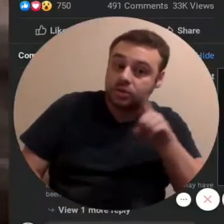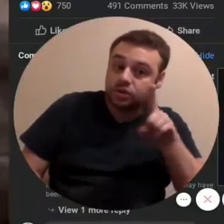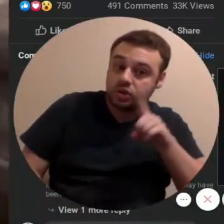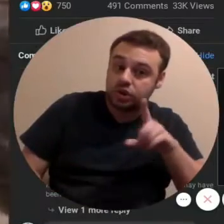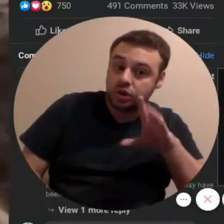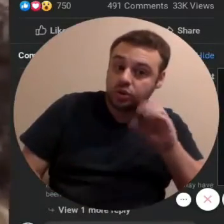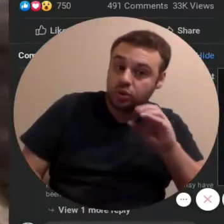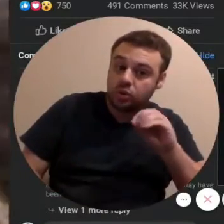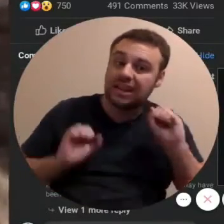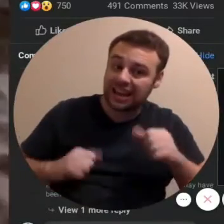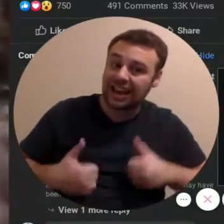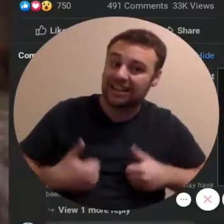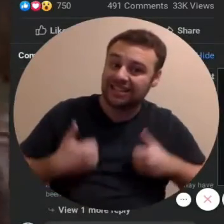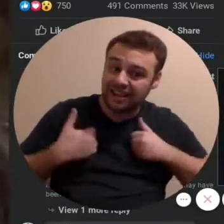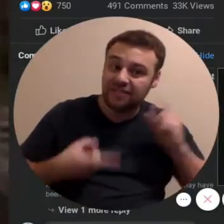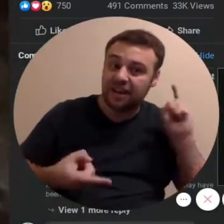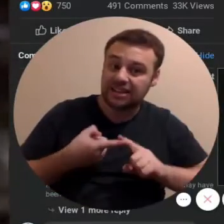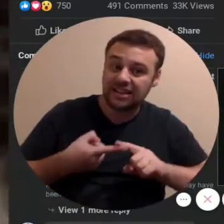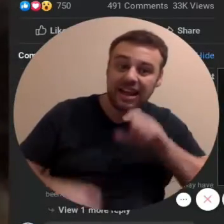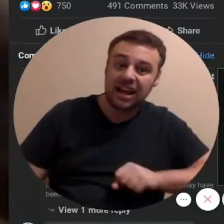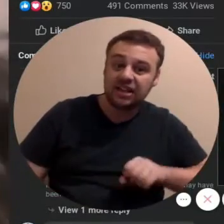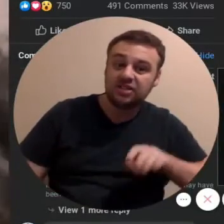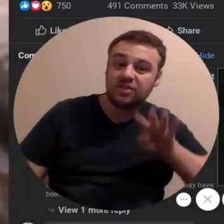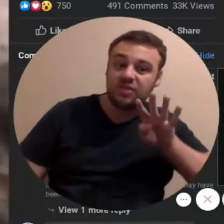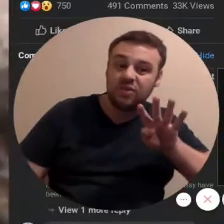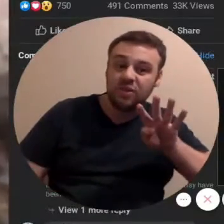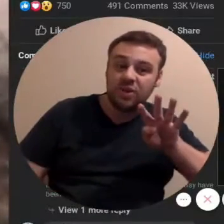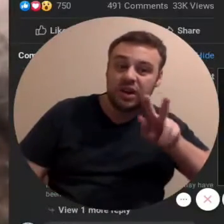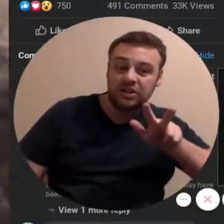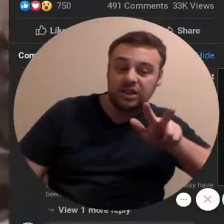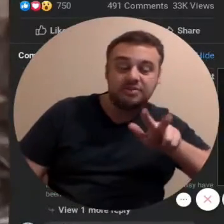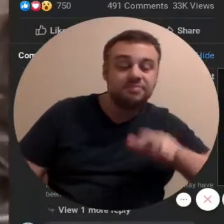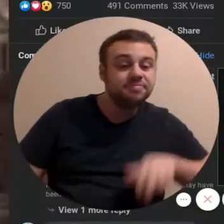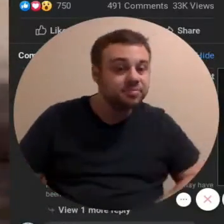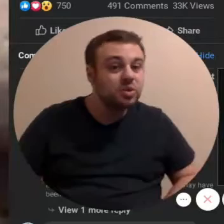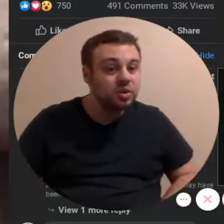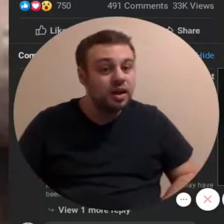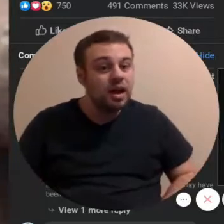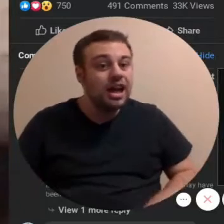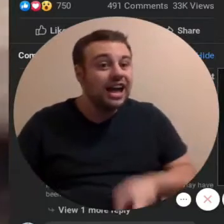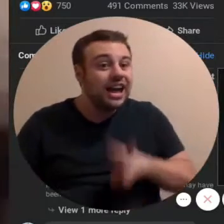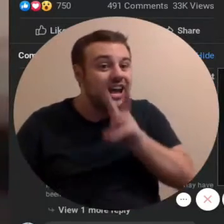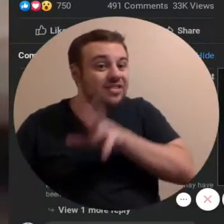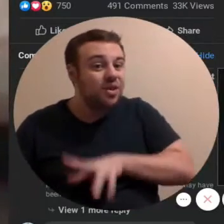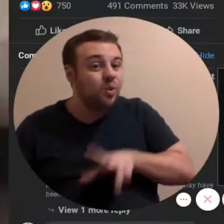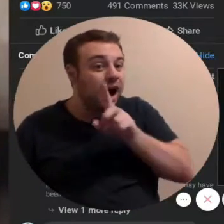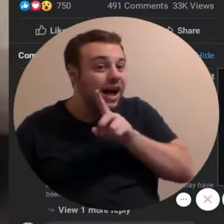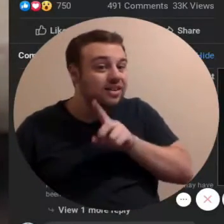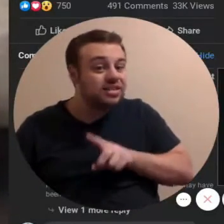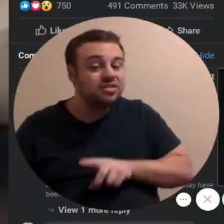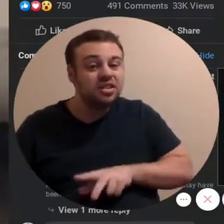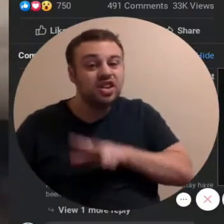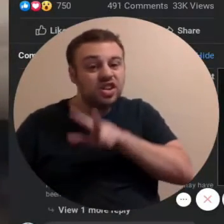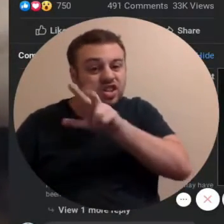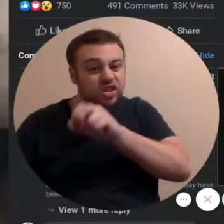Janice: Thirty to fourty years in the wild and up to fifty in zoos, but that's a little extreme.